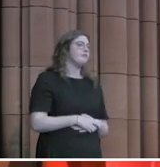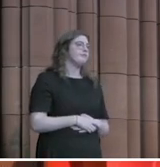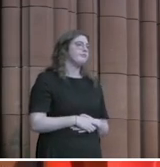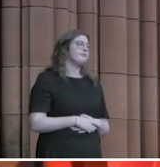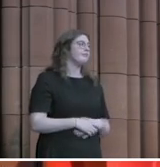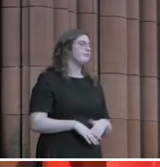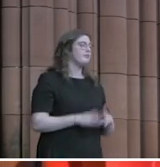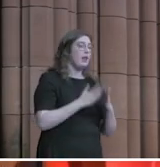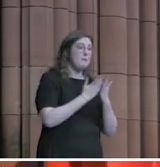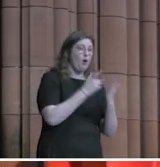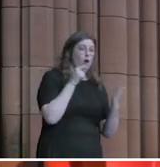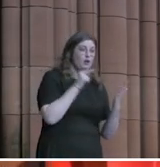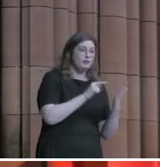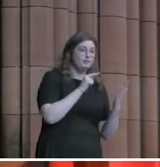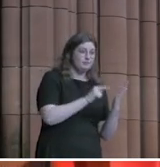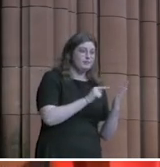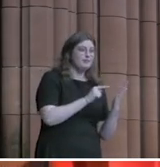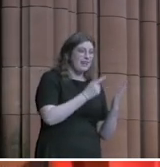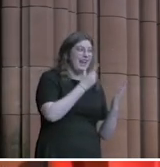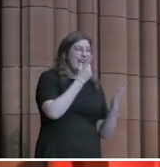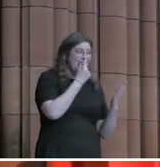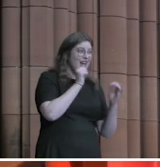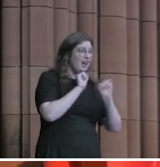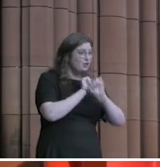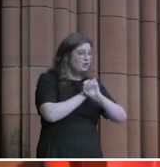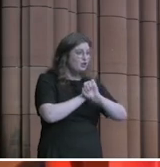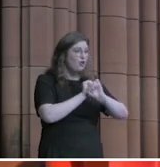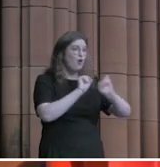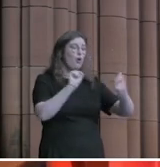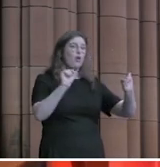A book can be your own personal decompression chamber.